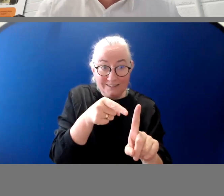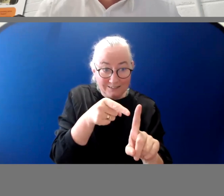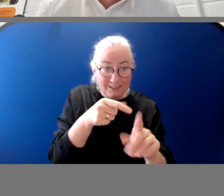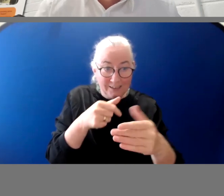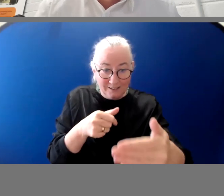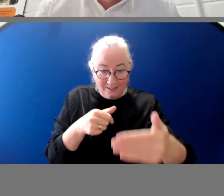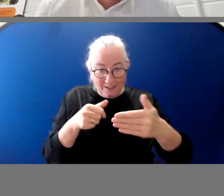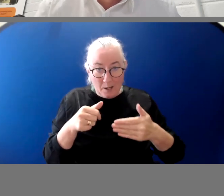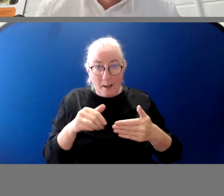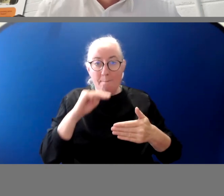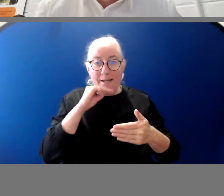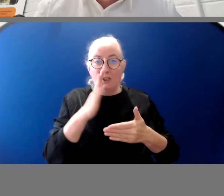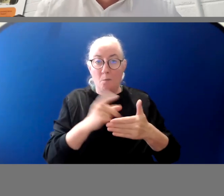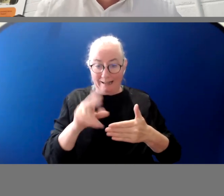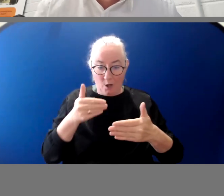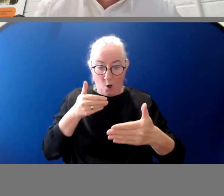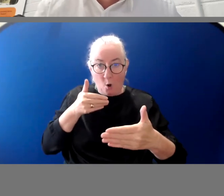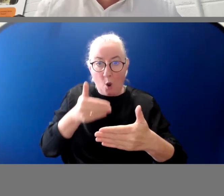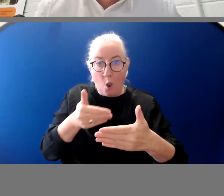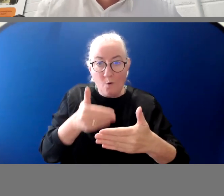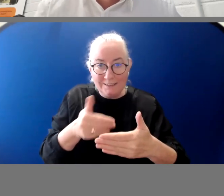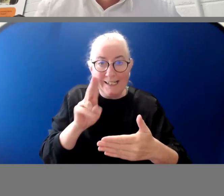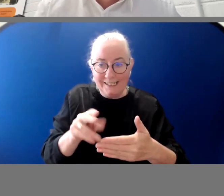that someone can get up close to it they can push the power assistant button or they can use